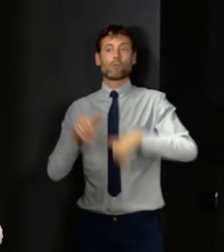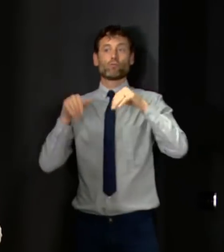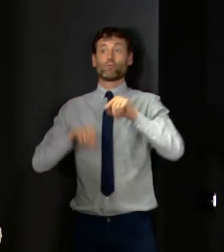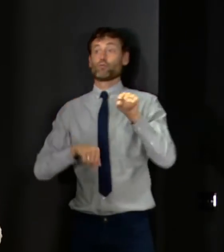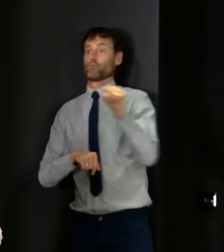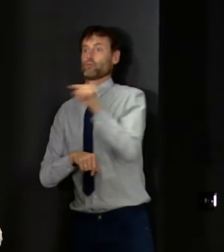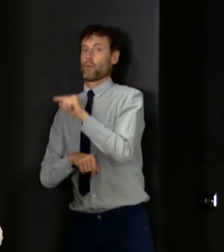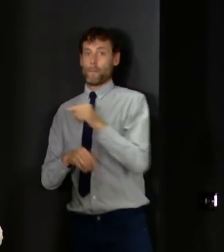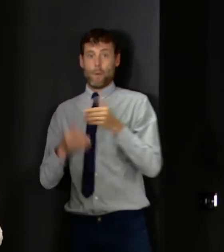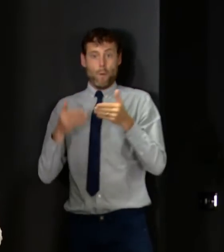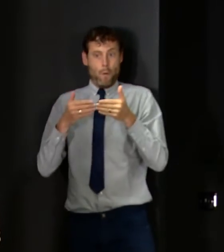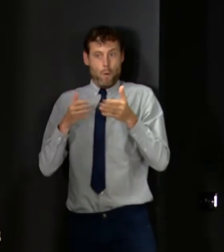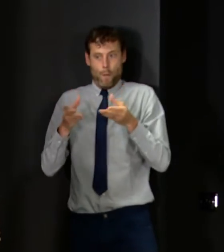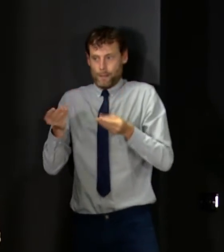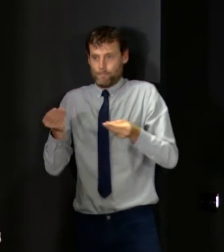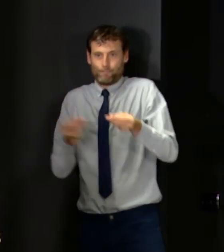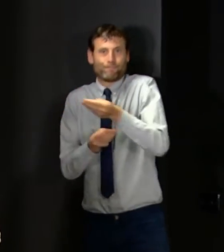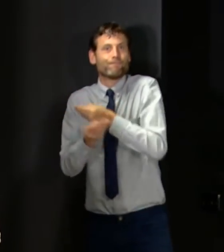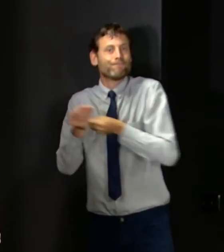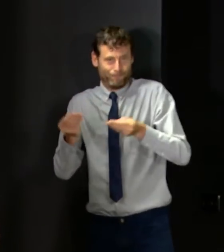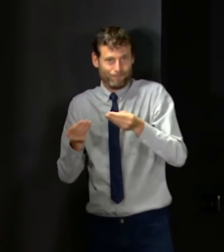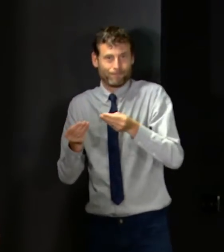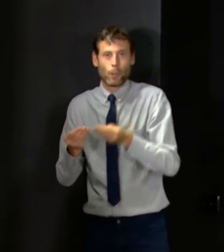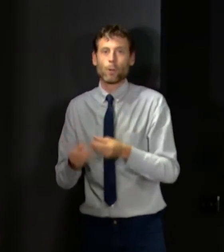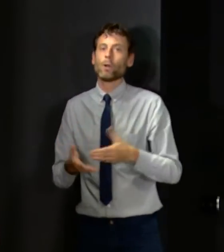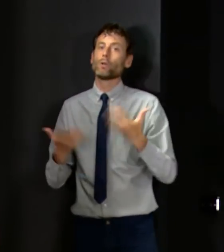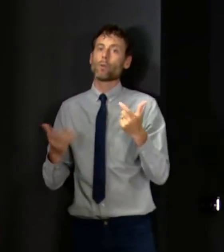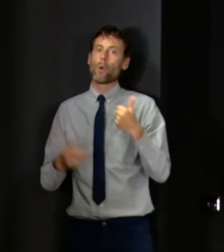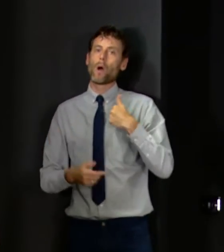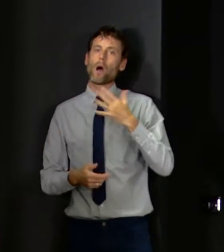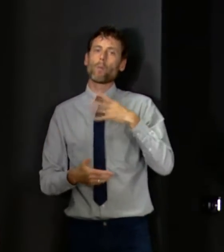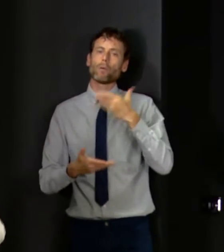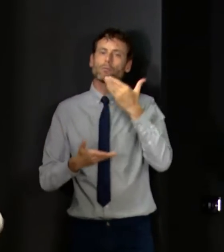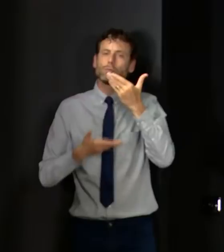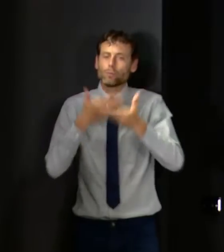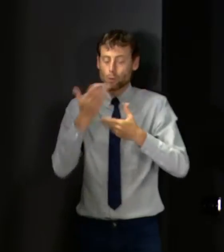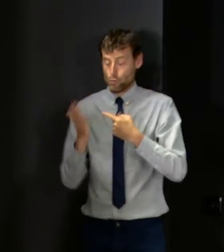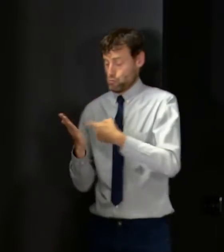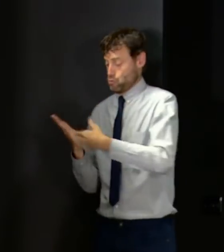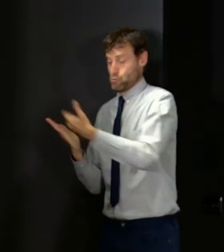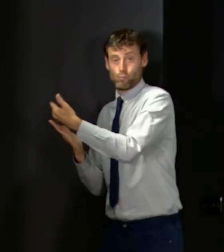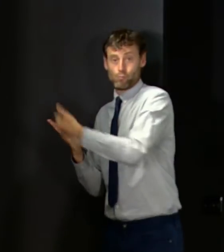our economy. To that end, I want again to touch on the report that was published